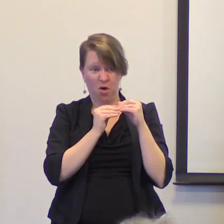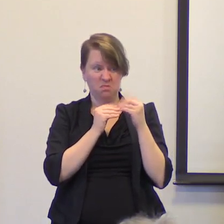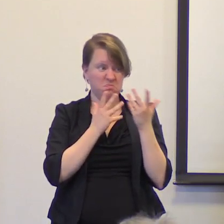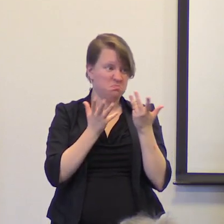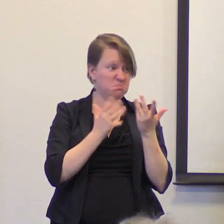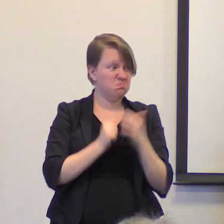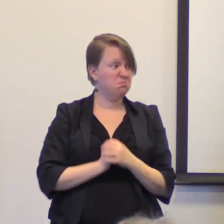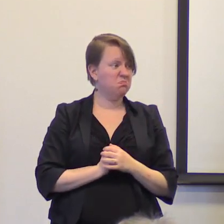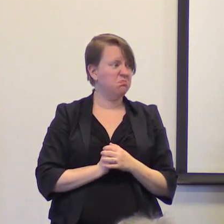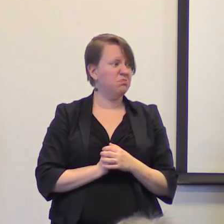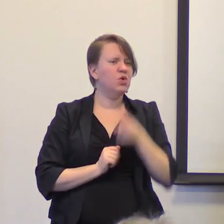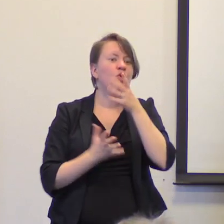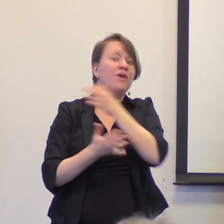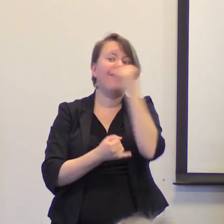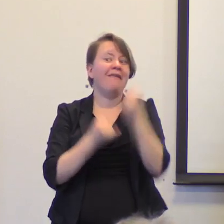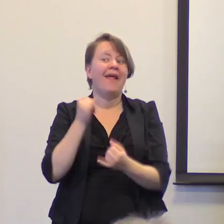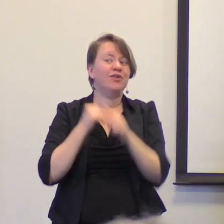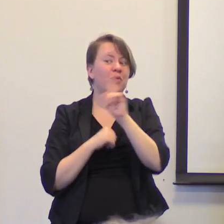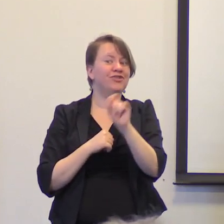Okay, who wants the last question?